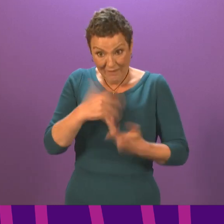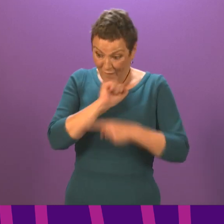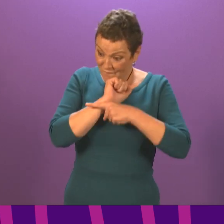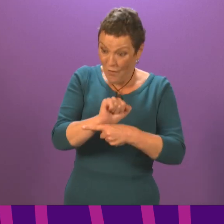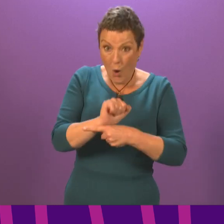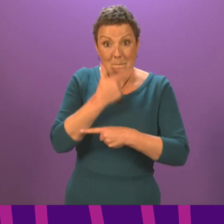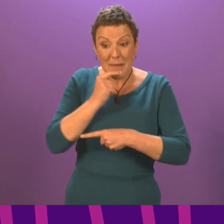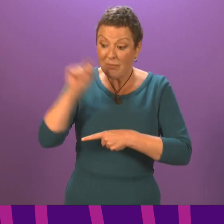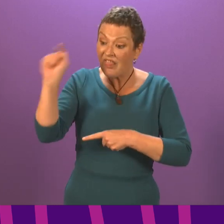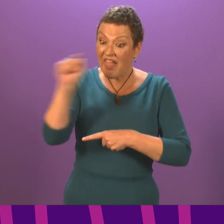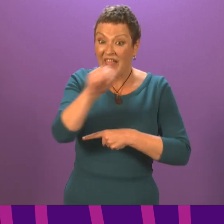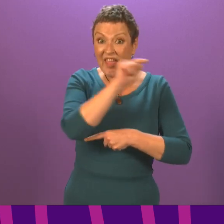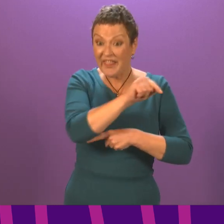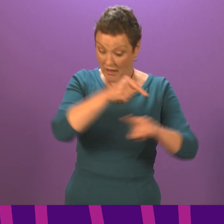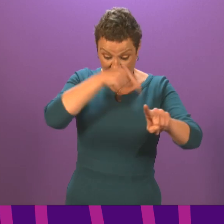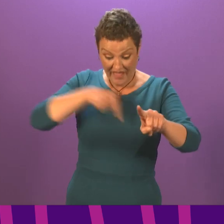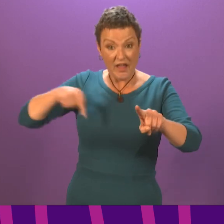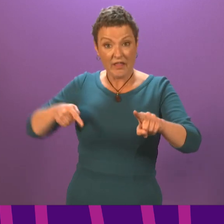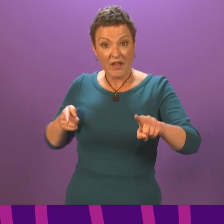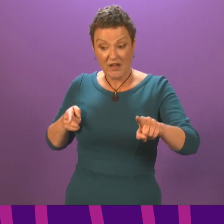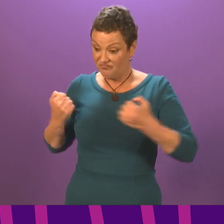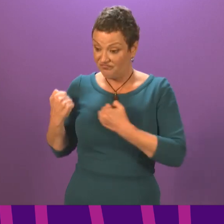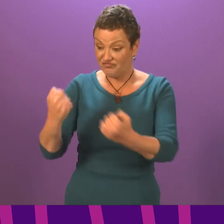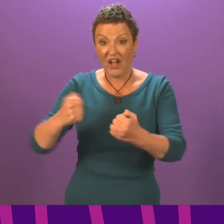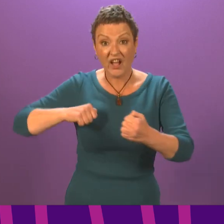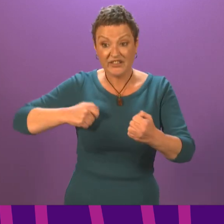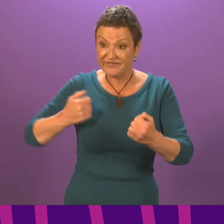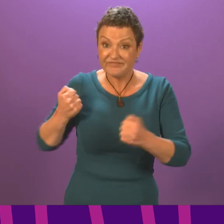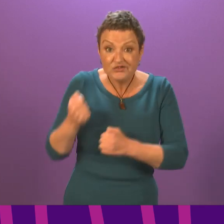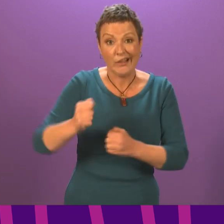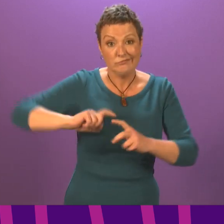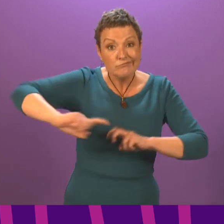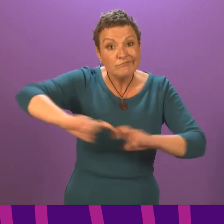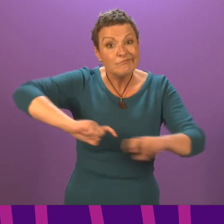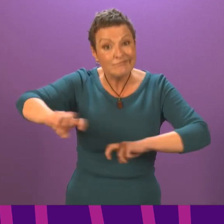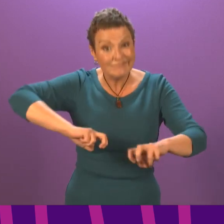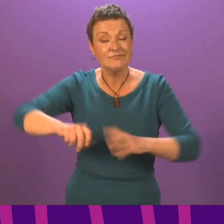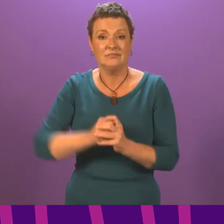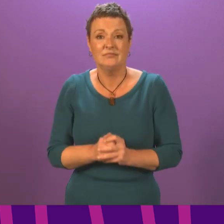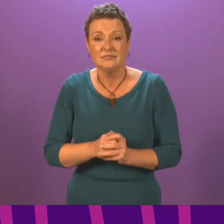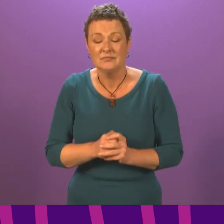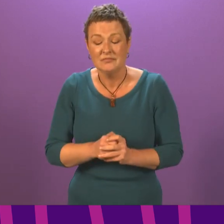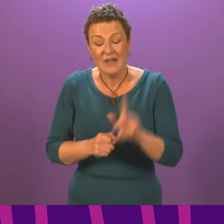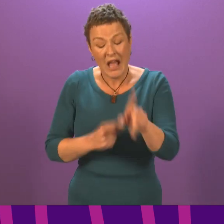Similarly, last week, we heard real opposition—and again, I understand it; it is legitimate—to